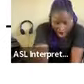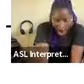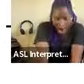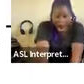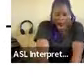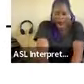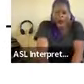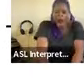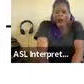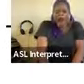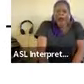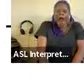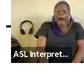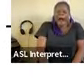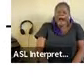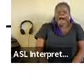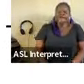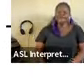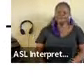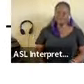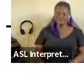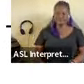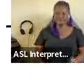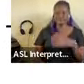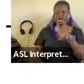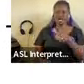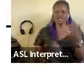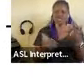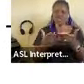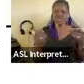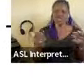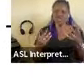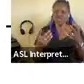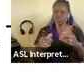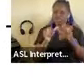do is make ourselves available through community outreach and engagement.